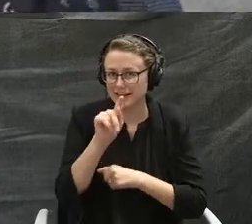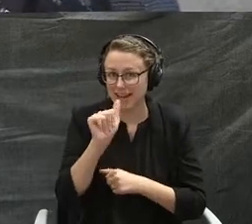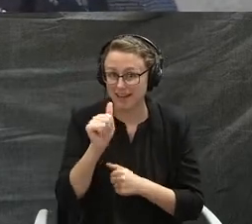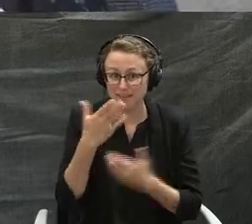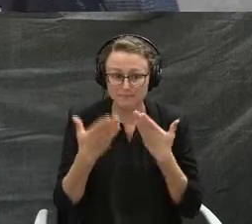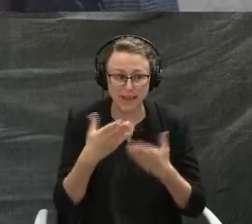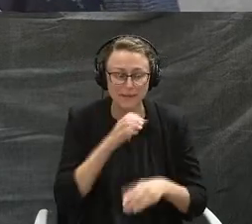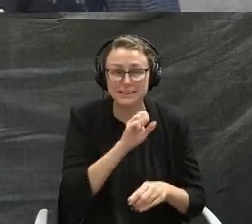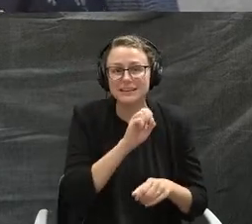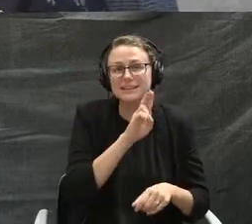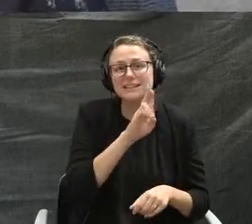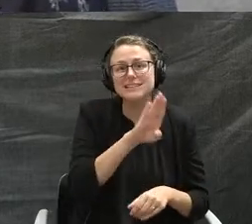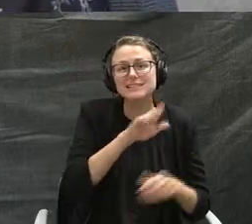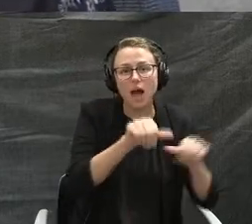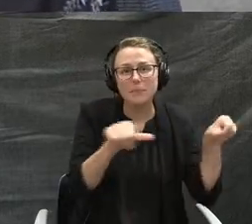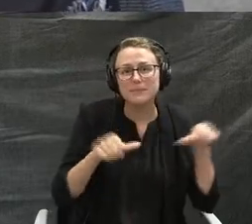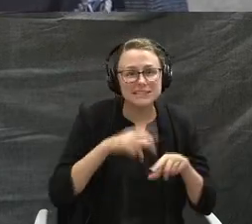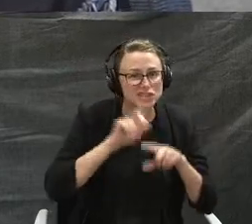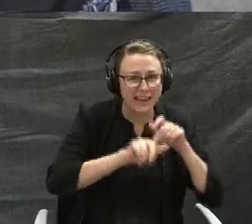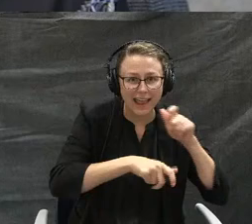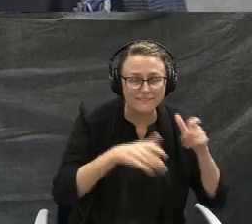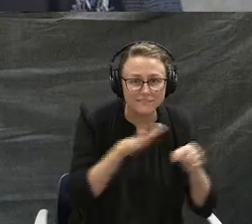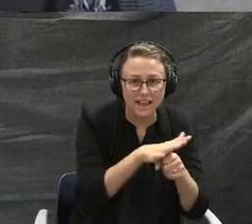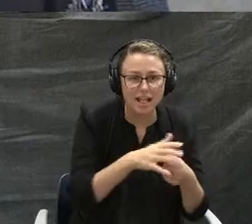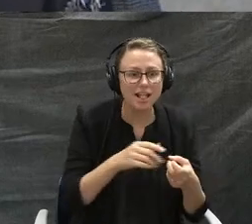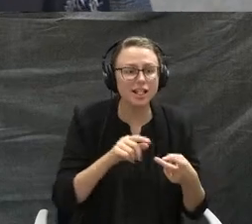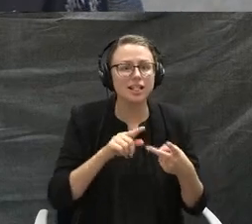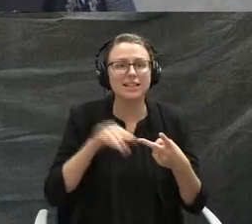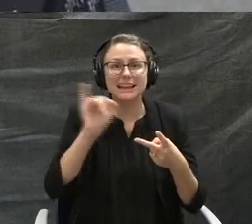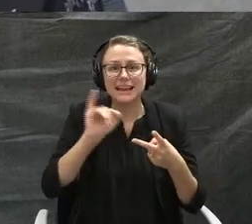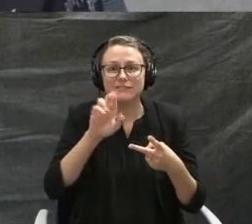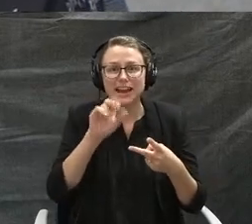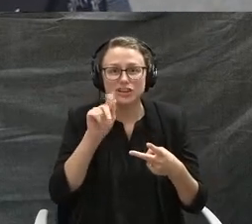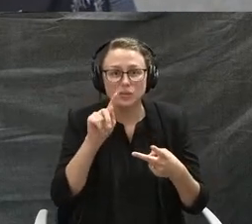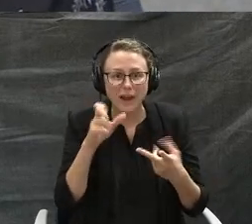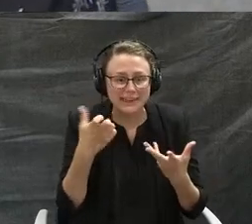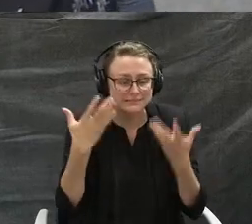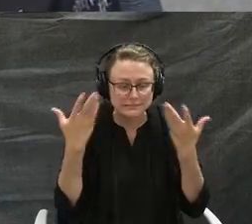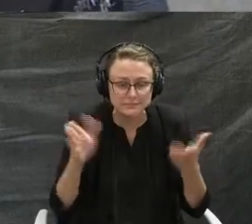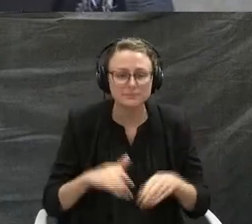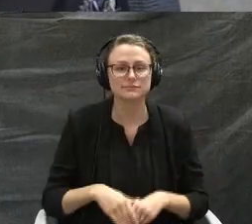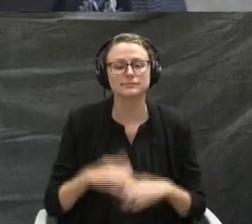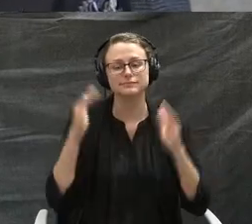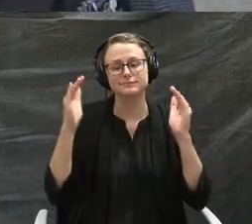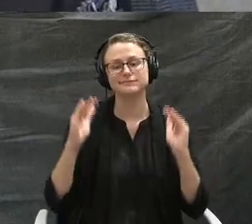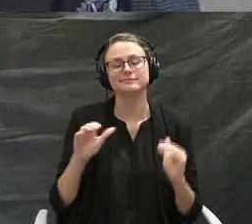positions, rates of infection? Ann Anderson of Eden Prairie says, will Paris be given an